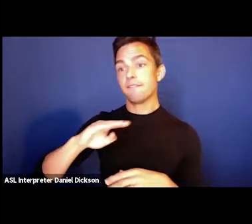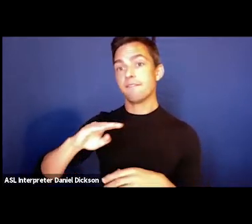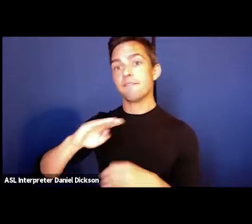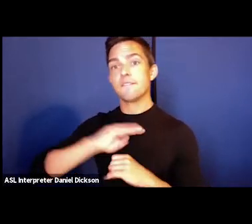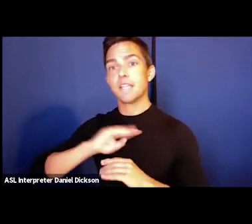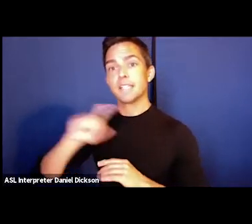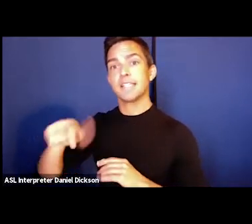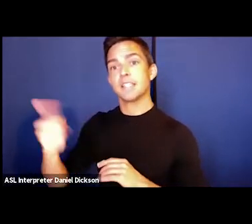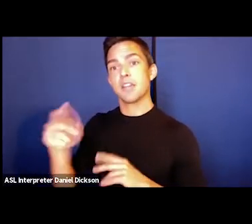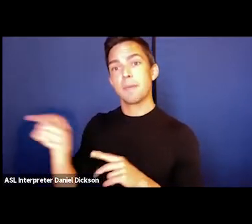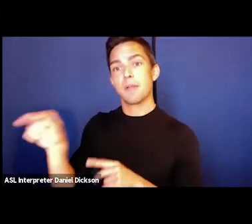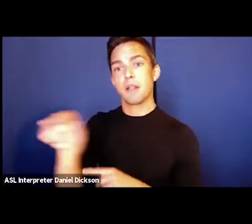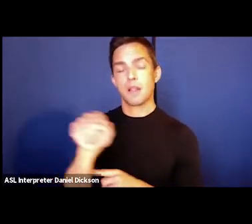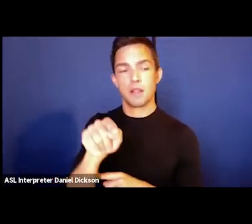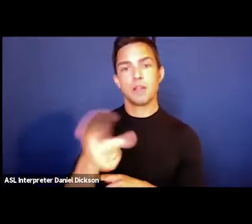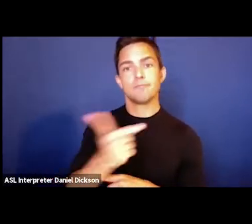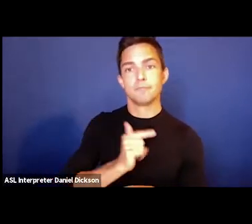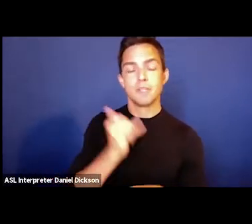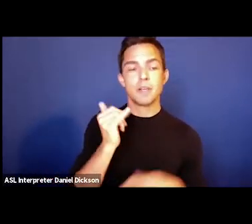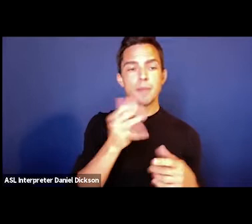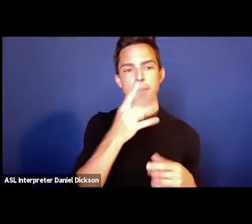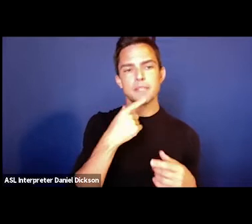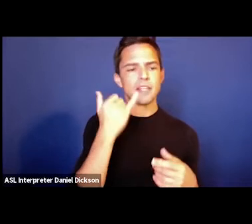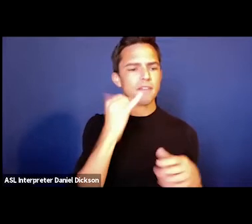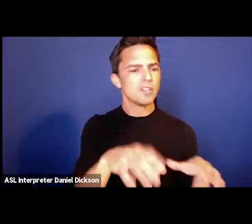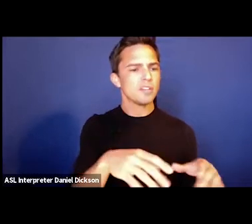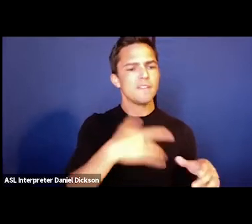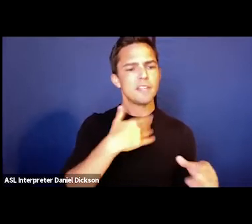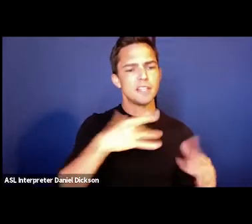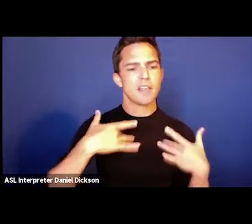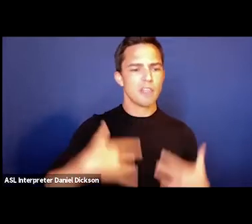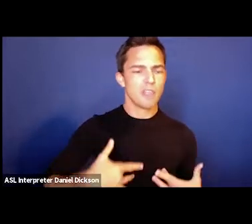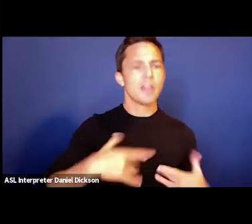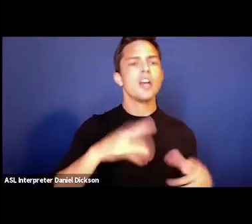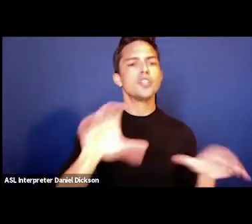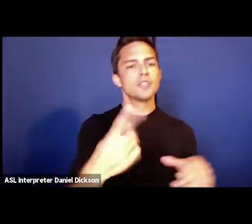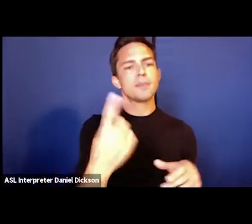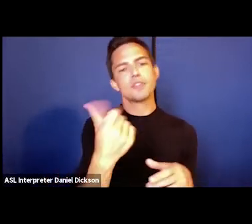mom used to say when you're feeling down in the dumps do something for someone else and I really